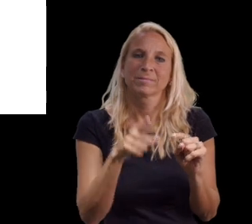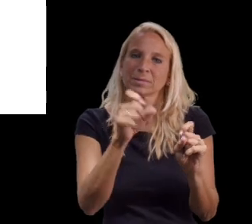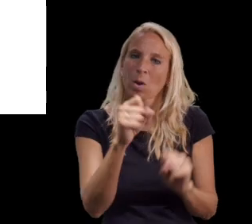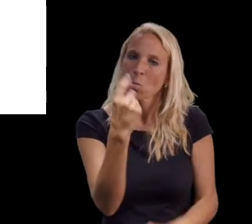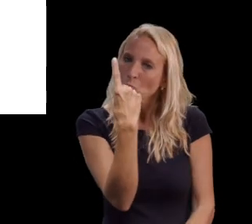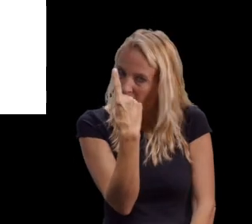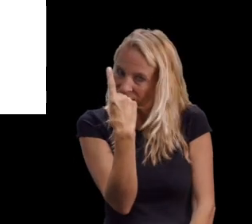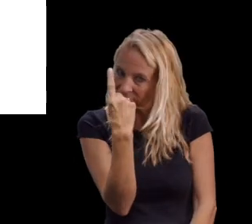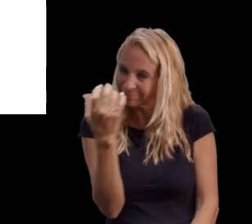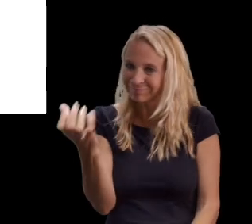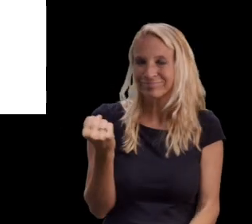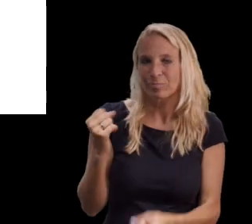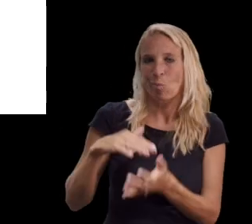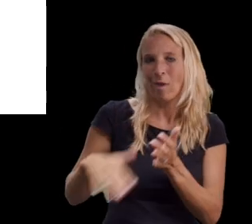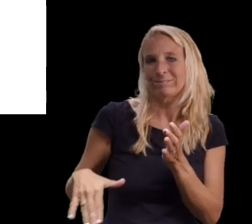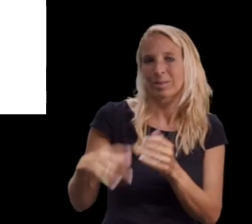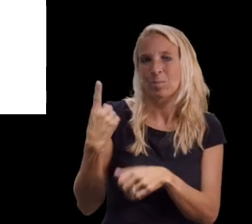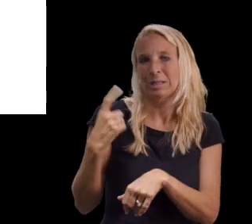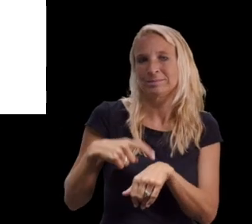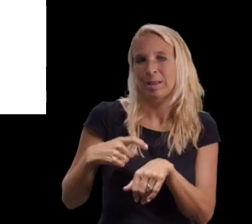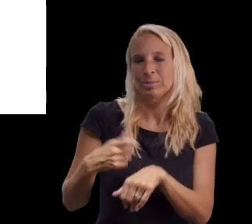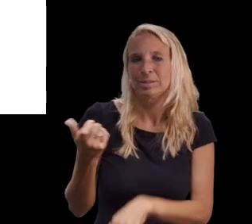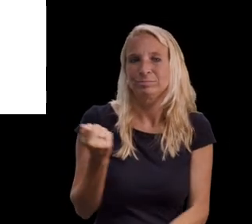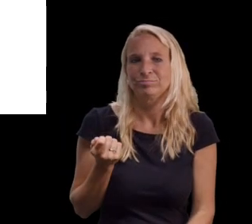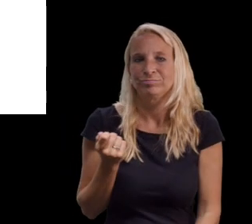but you can only receive one waiver at a time.